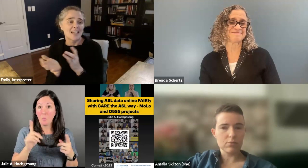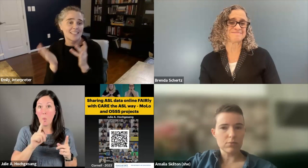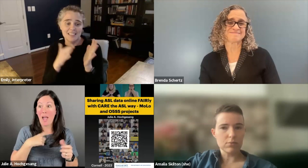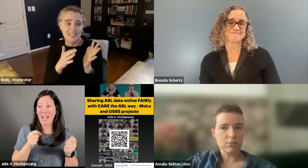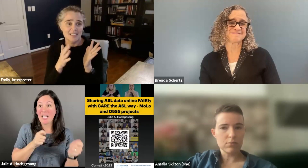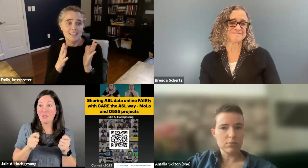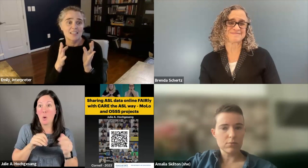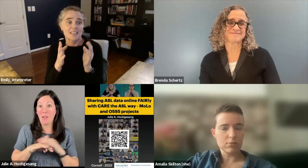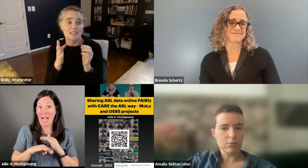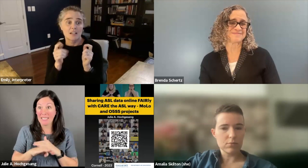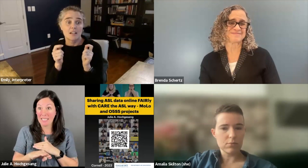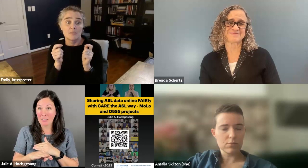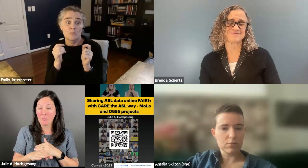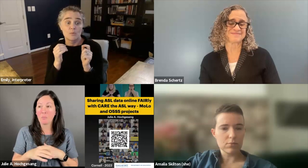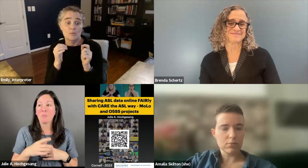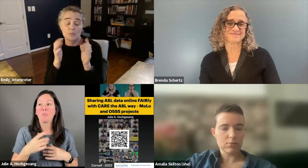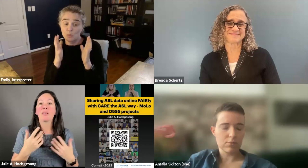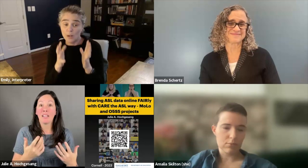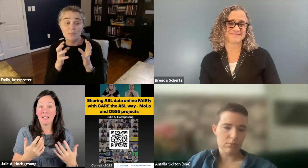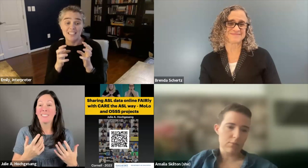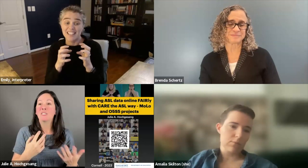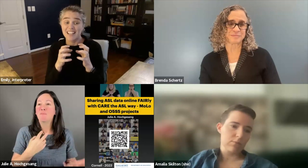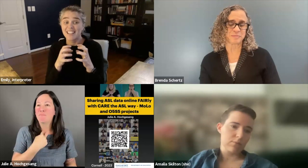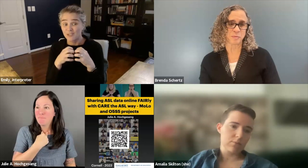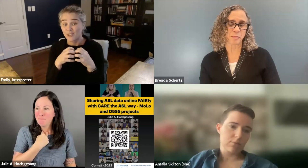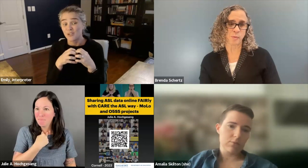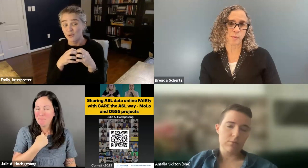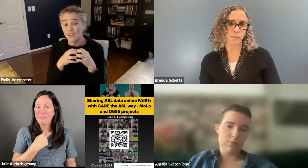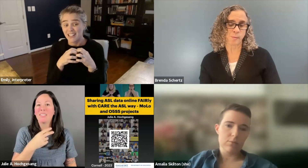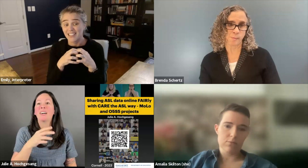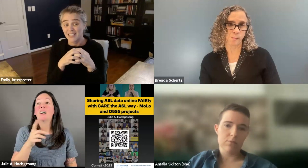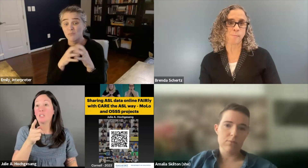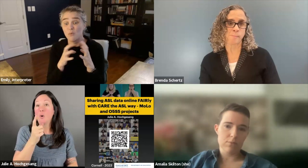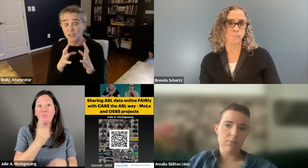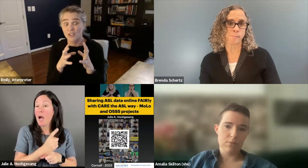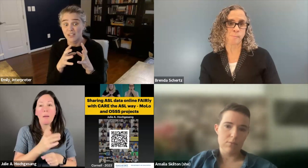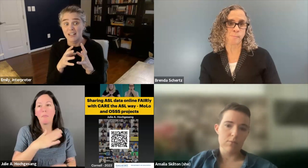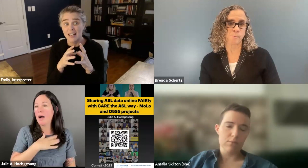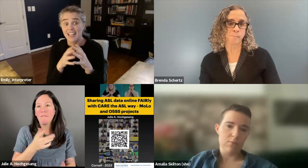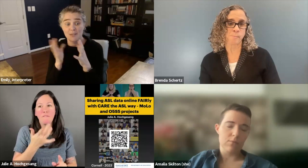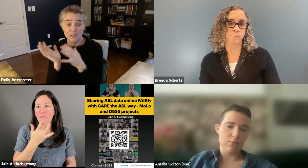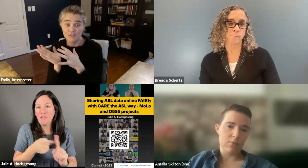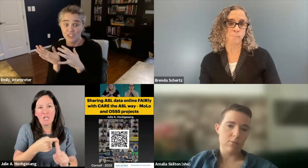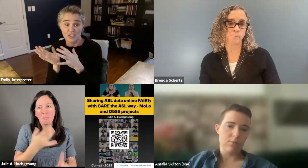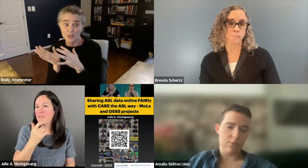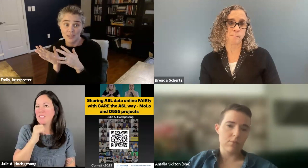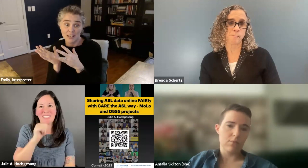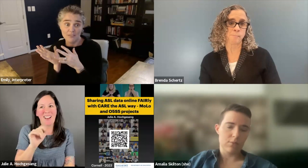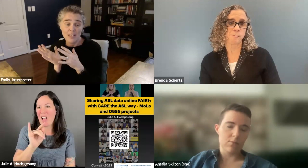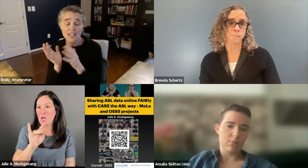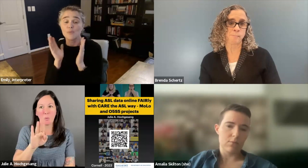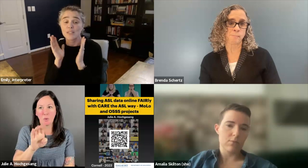that is is the one place that I can actually control access more so than I can with fig share and OSF it was